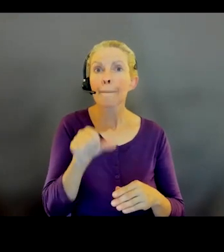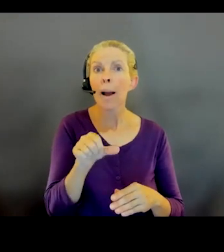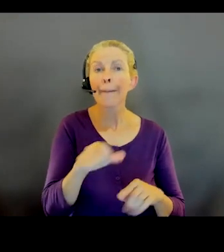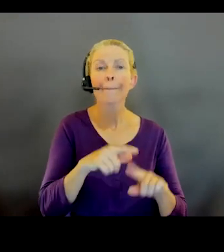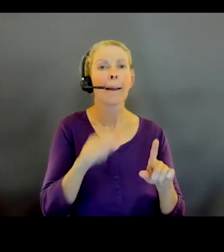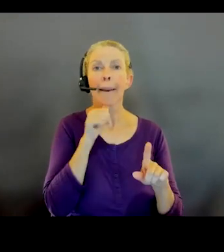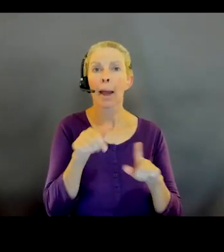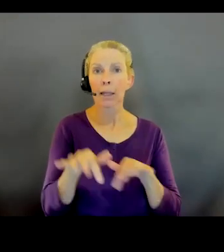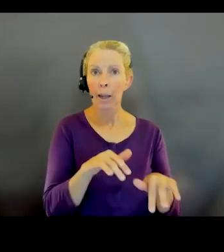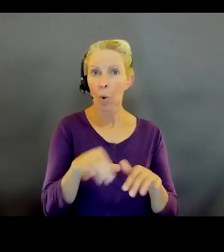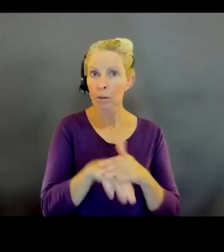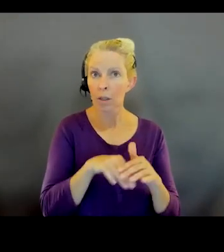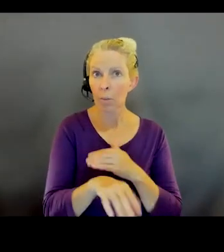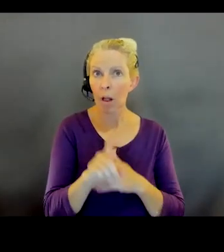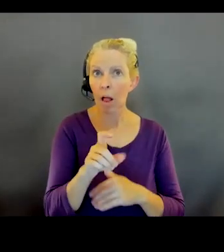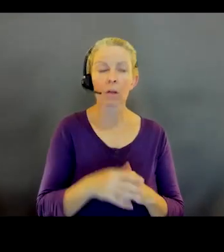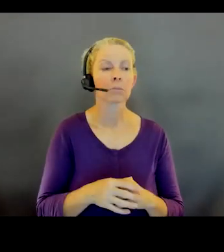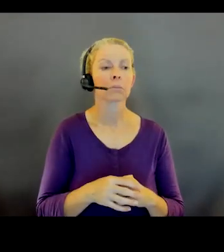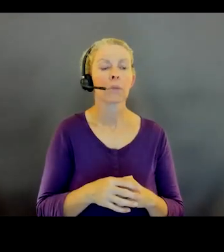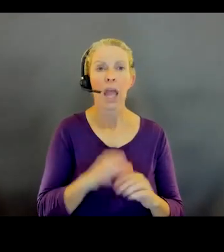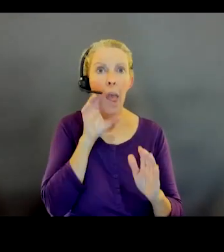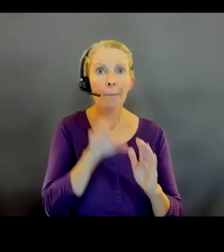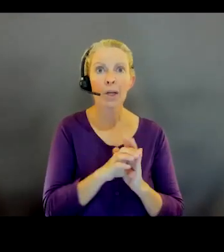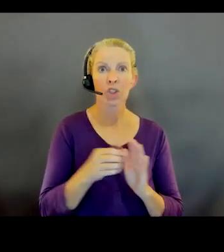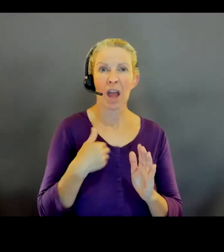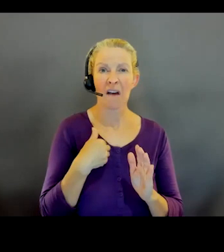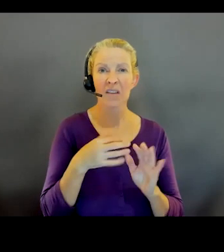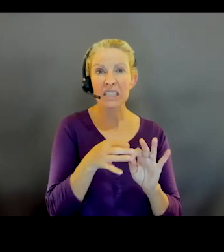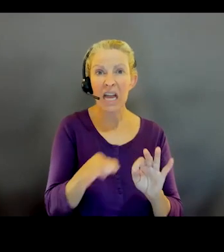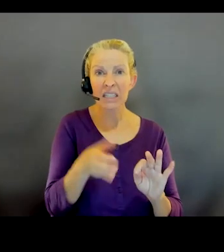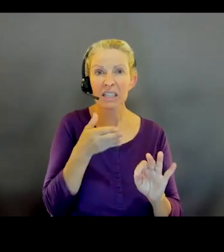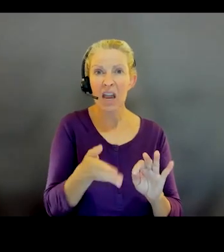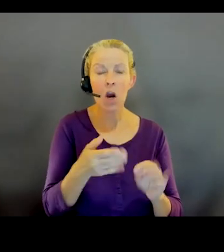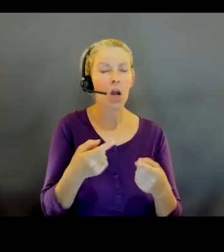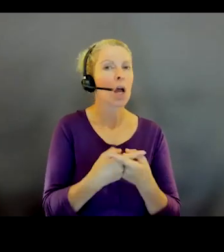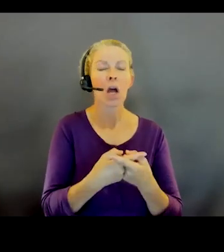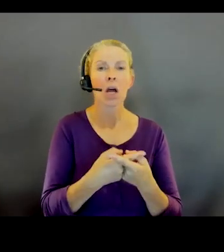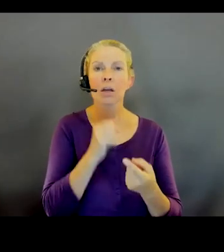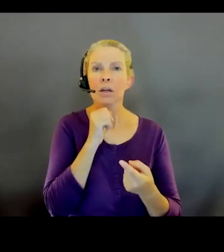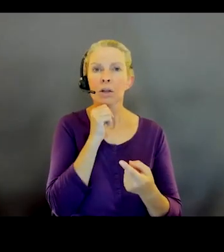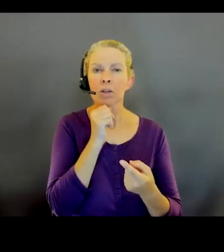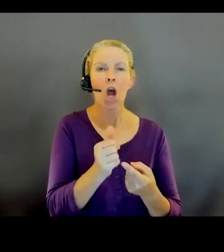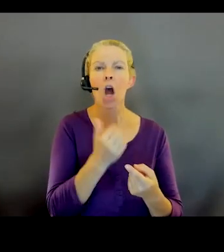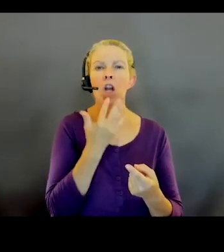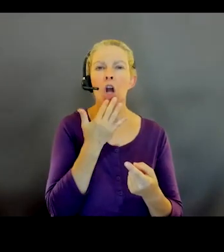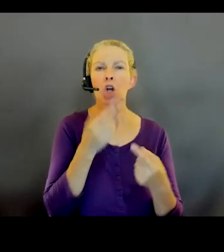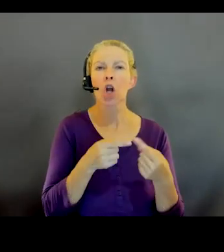look, there is text inside an image that doesn't meet color contrast. We can teach,